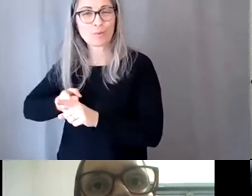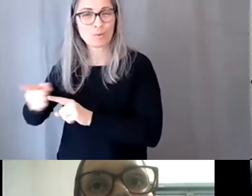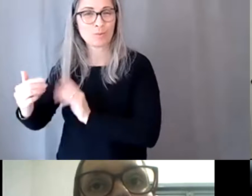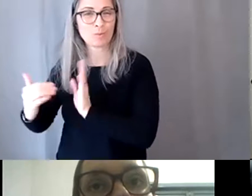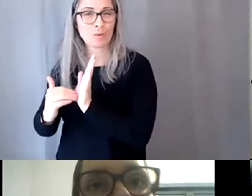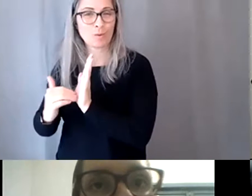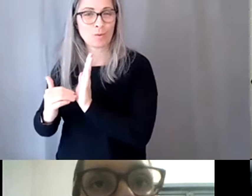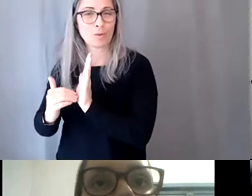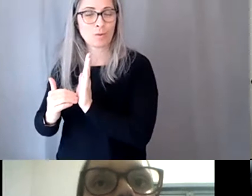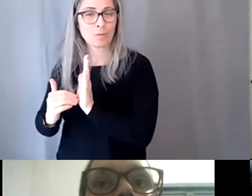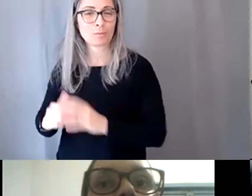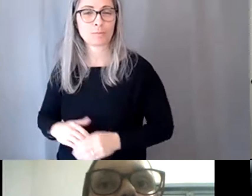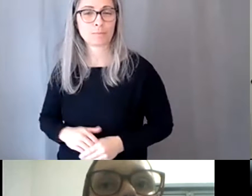that trying